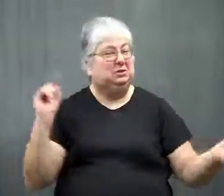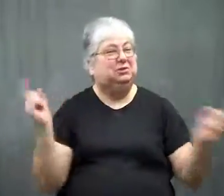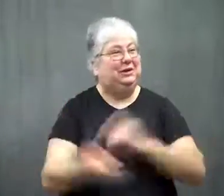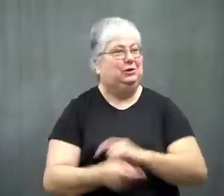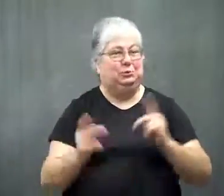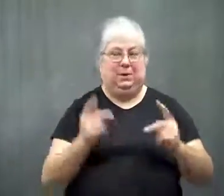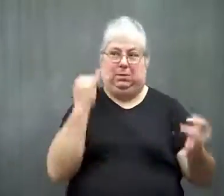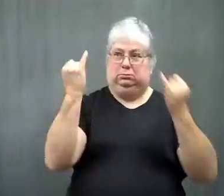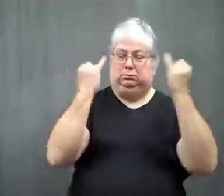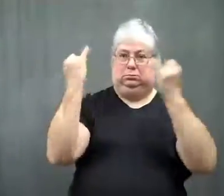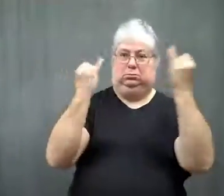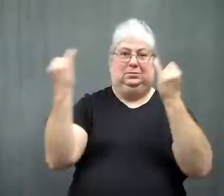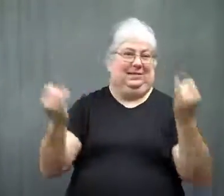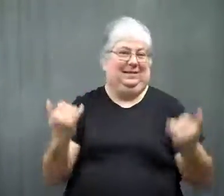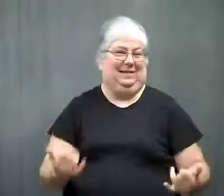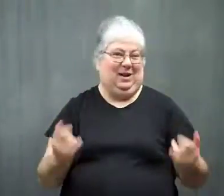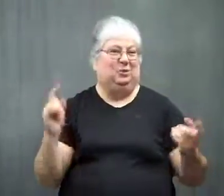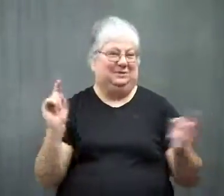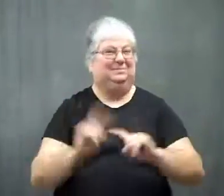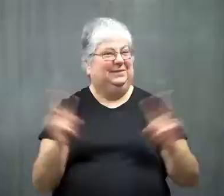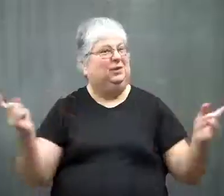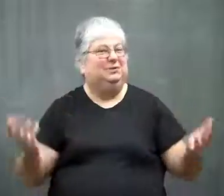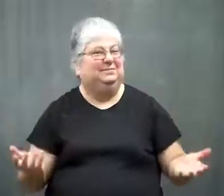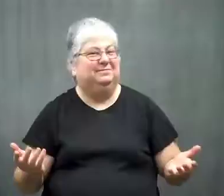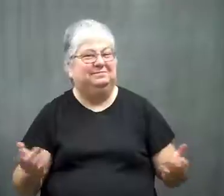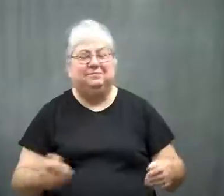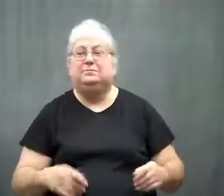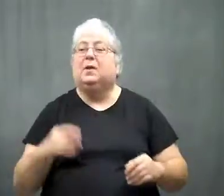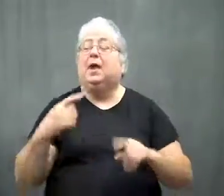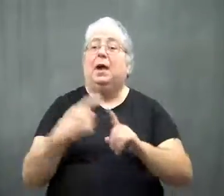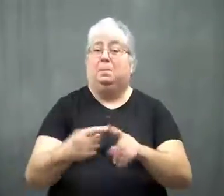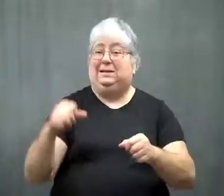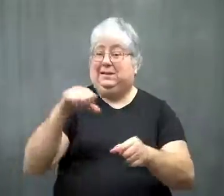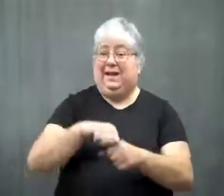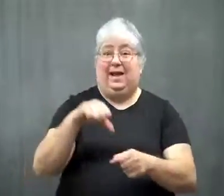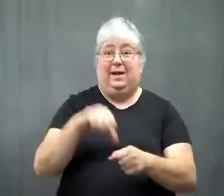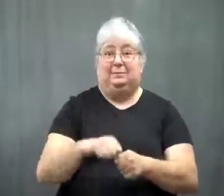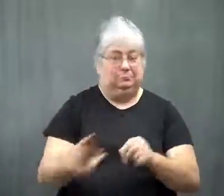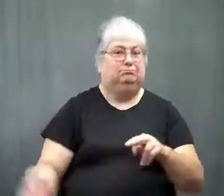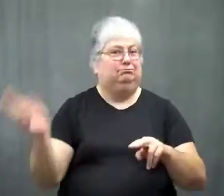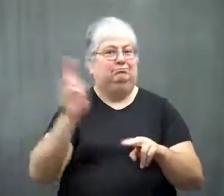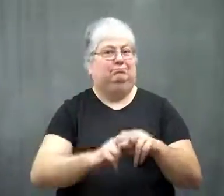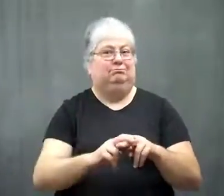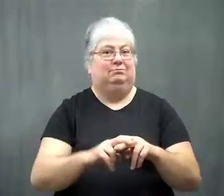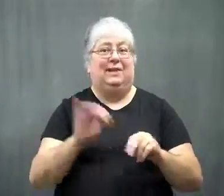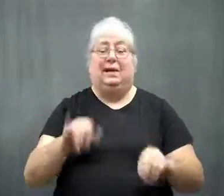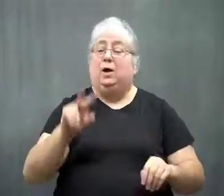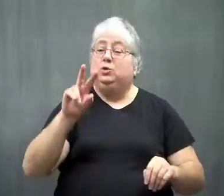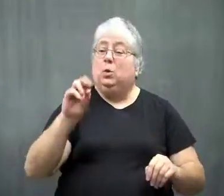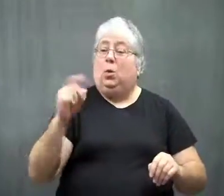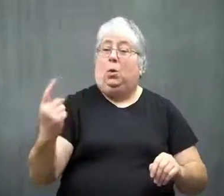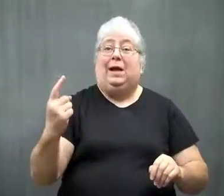It is really different now, people are more suspicious and scared.